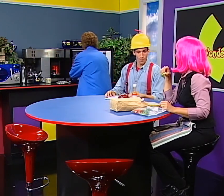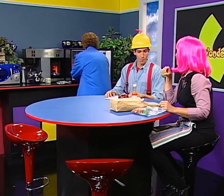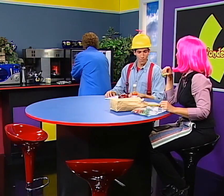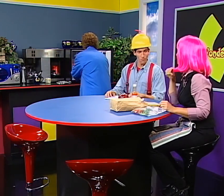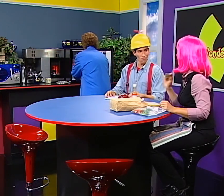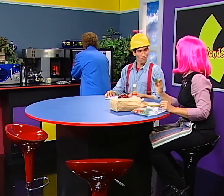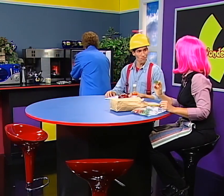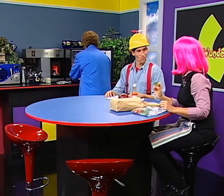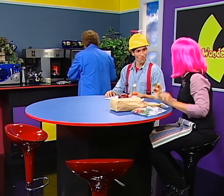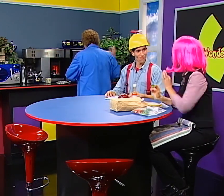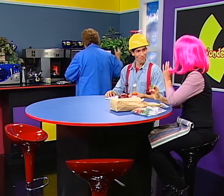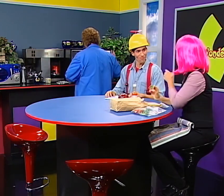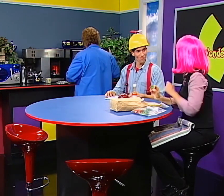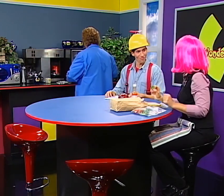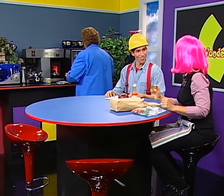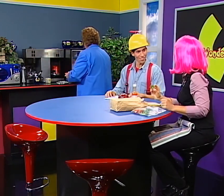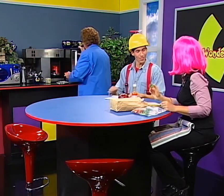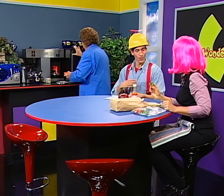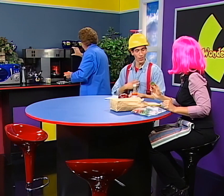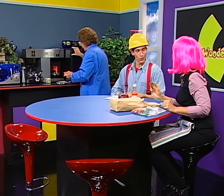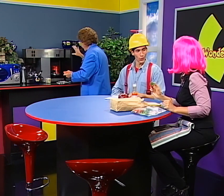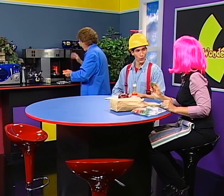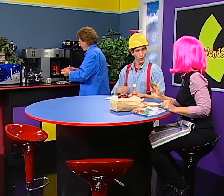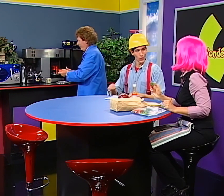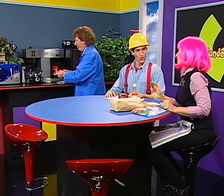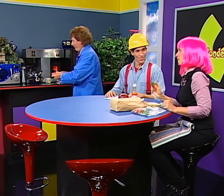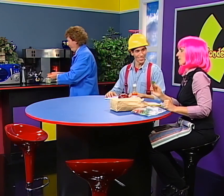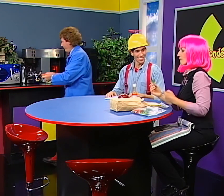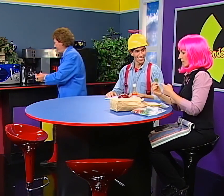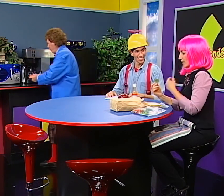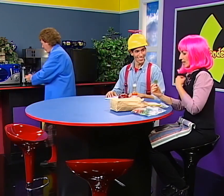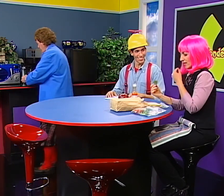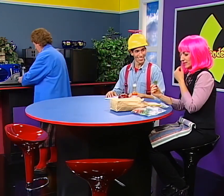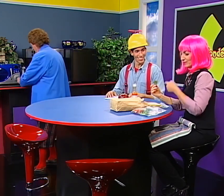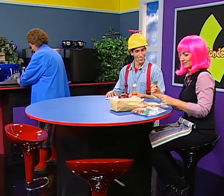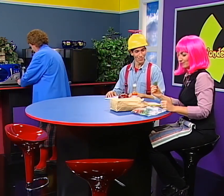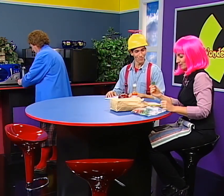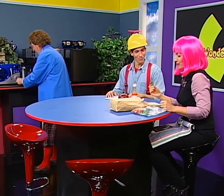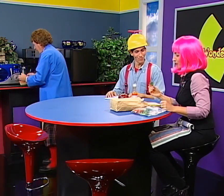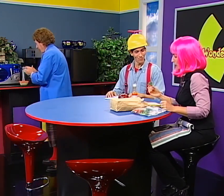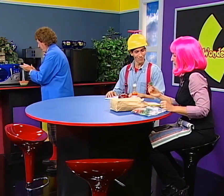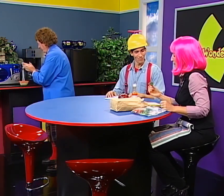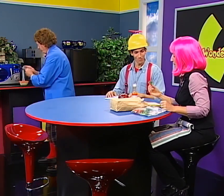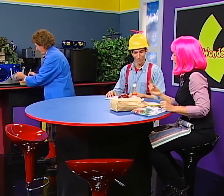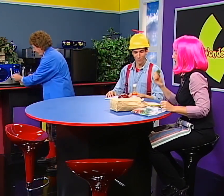MMM, THAT TASTES GOOD. YOU DOING ALL RIGHT? YEAH, I'M HUNGRY, TOO. YEAH, GOTTA EAT.